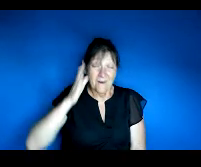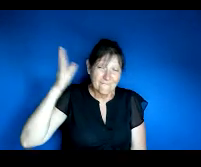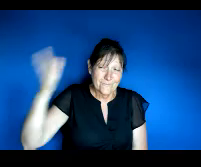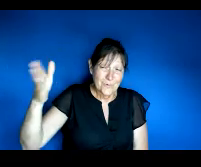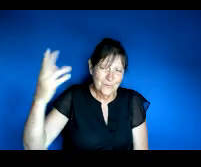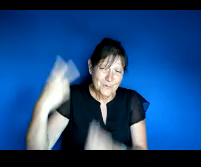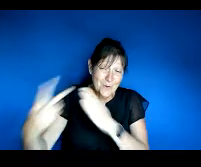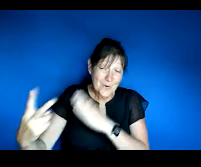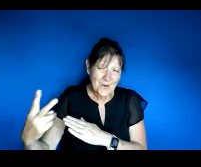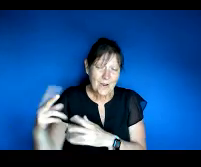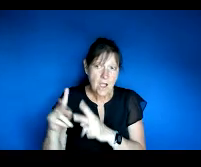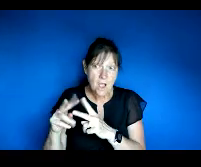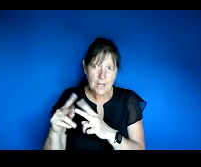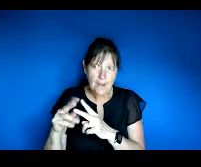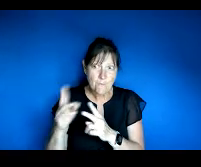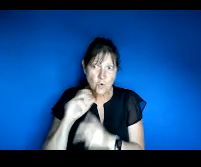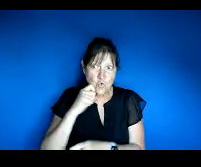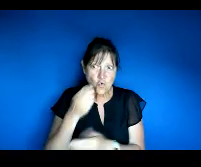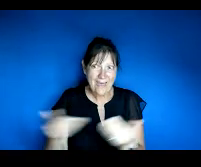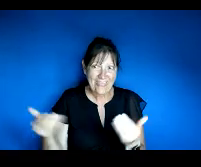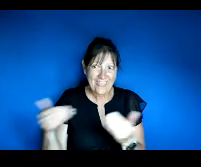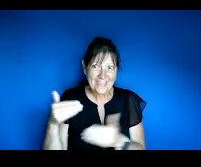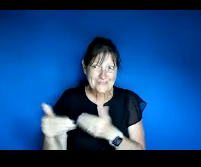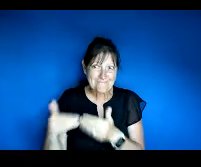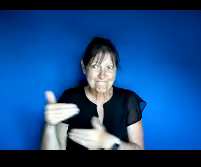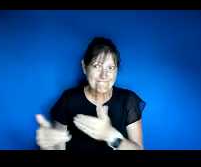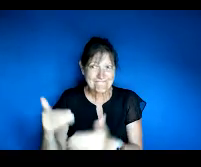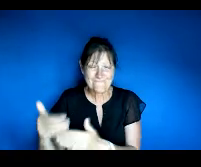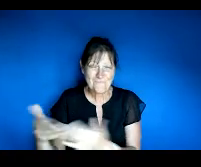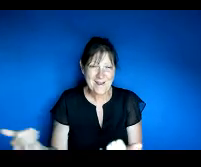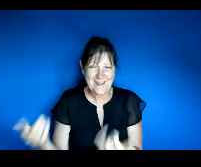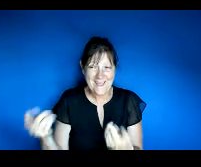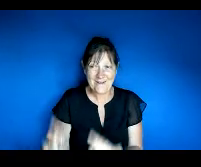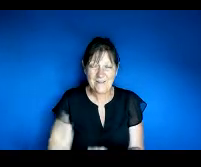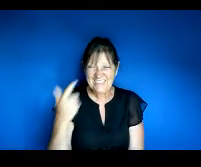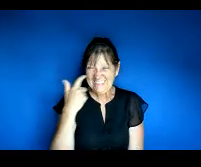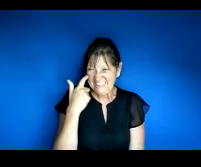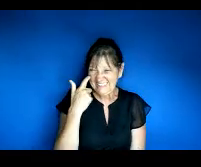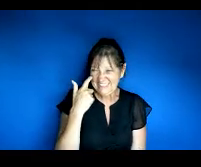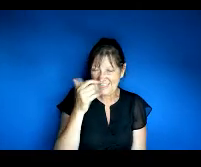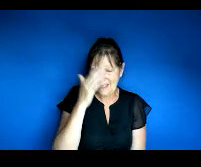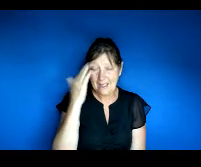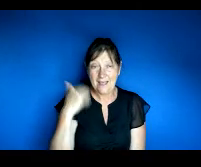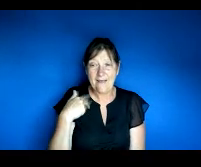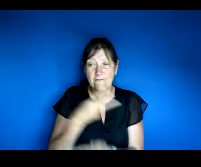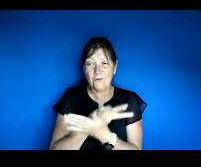couple of really cool things that are sort of in the works, we just recently had a graduate student